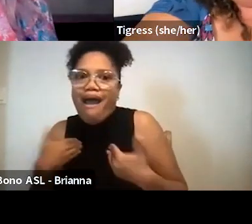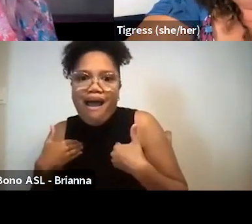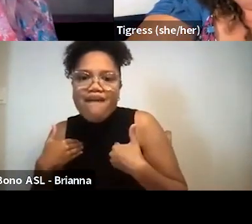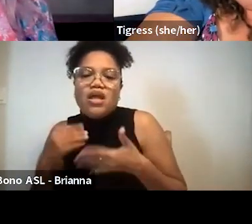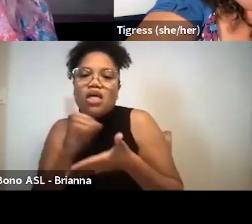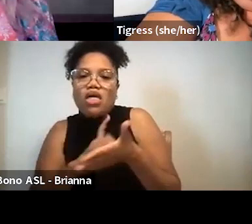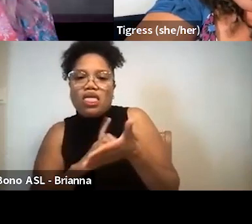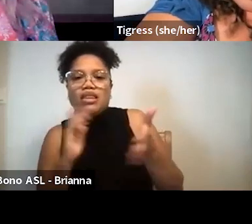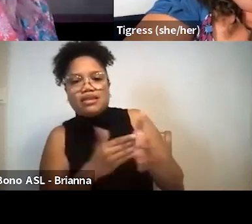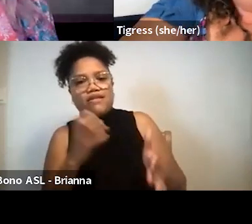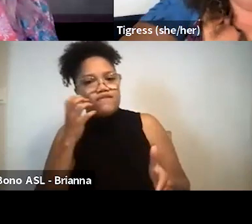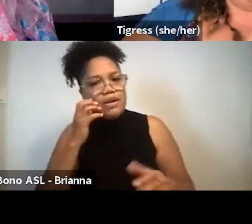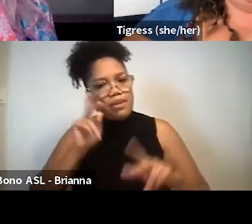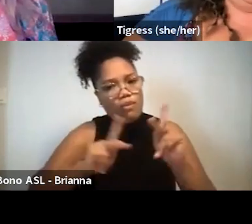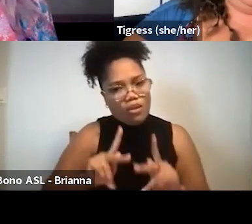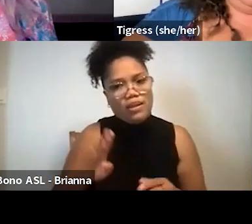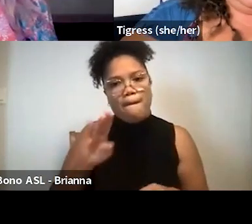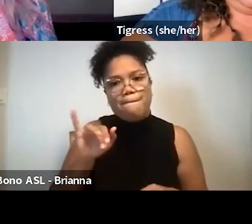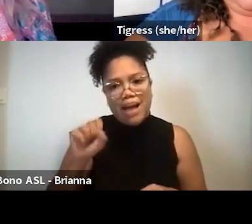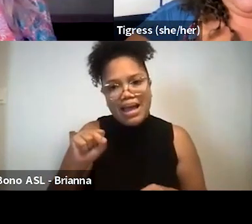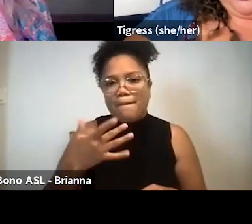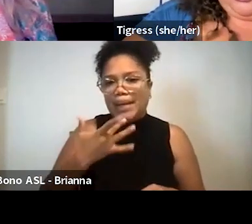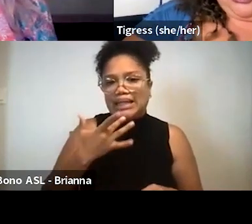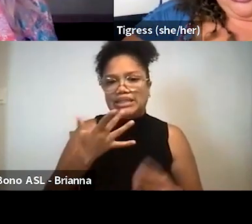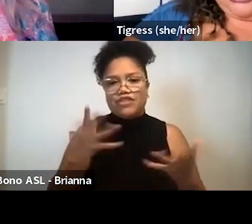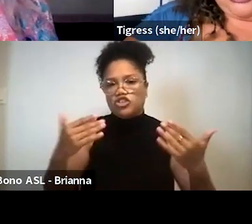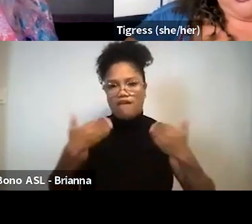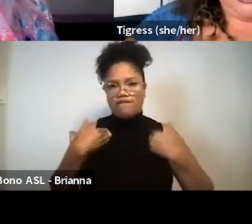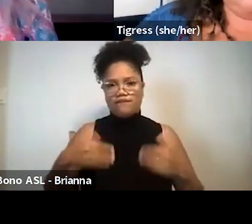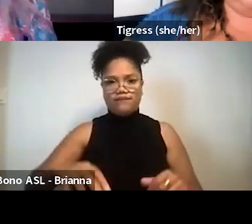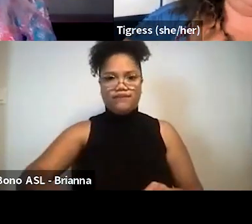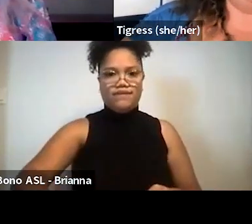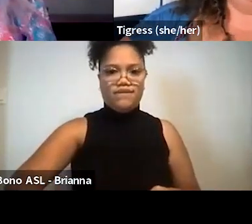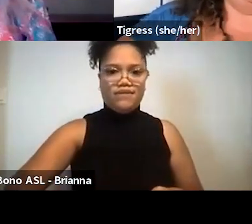And so you should definitely speak to a legal